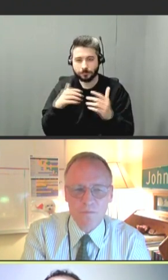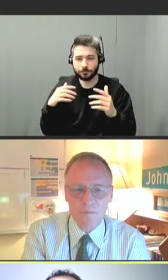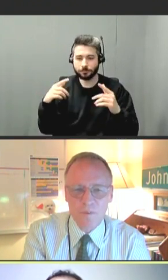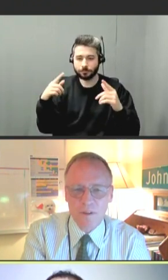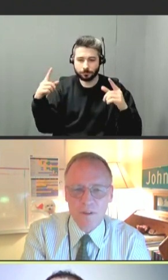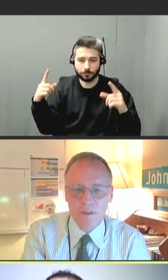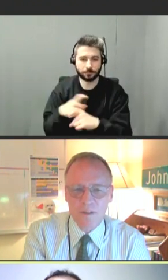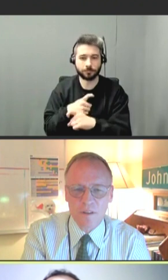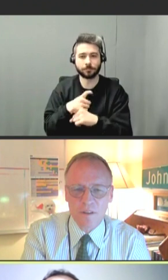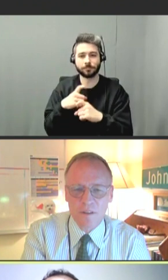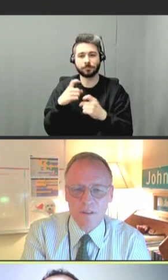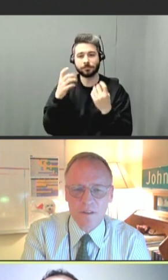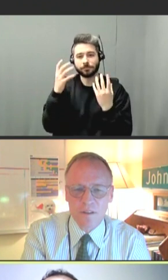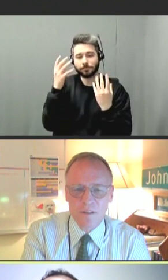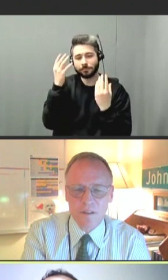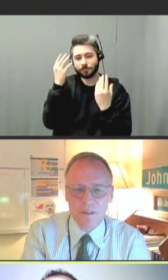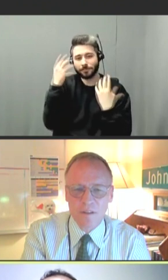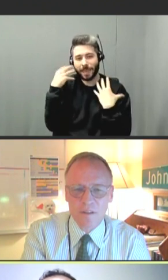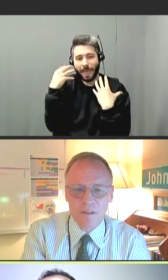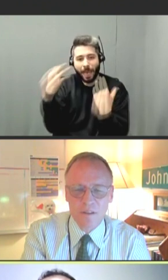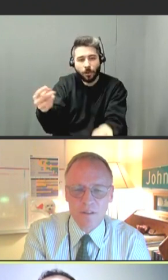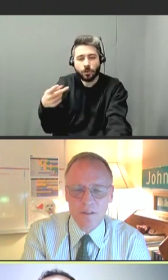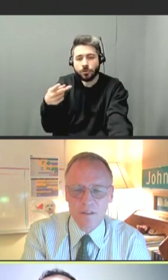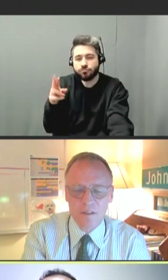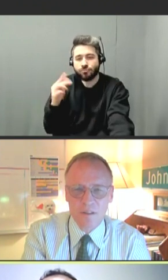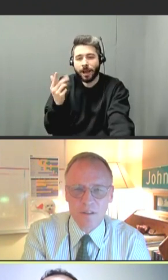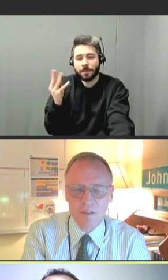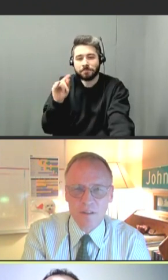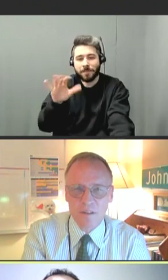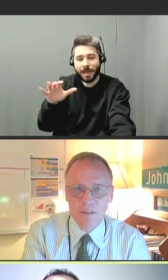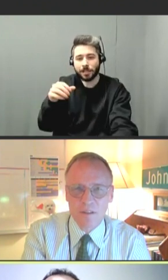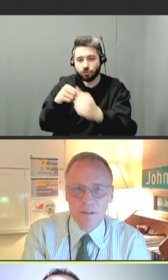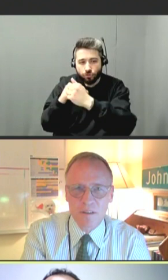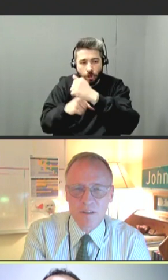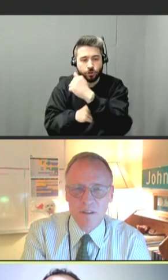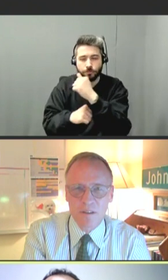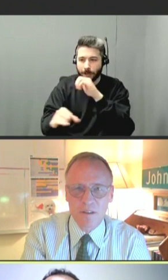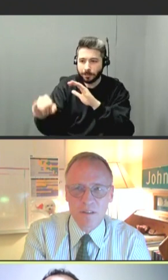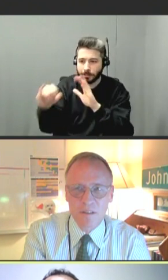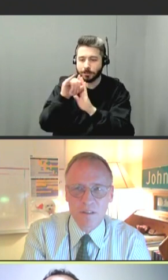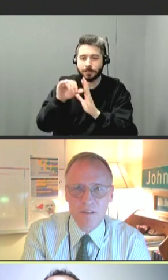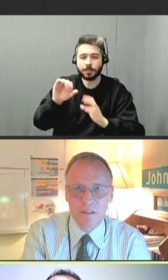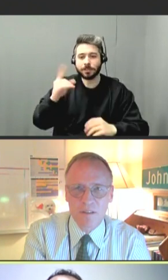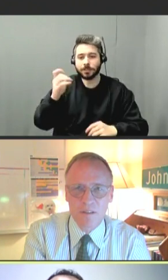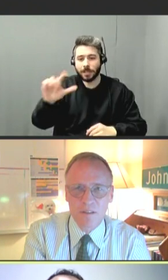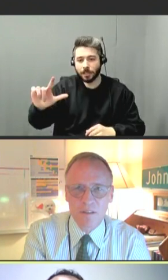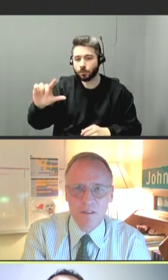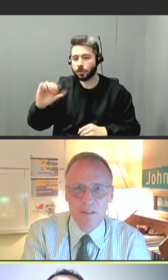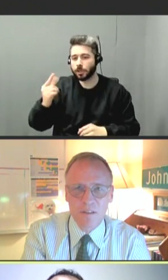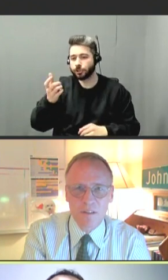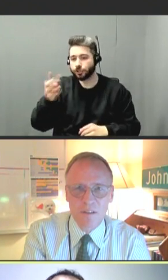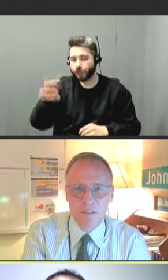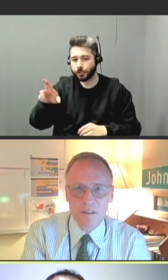health and pragmatic structures where identifying sexual and gender minority patients in kind of a